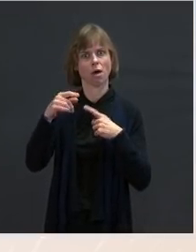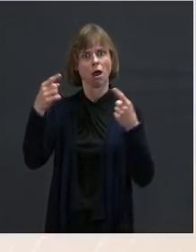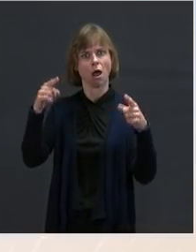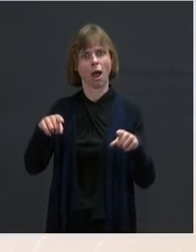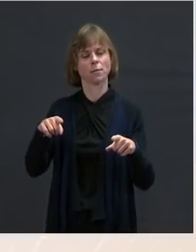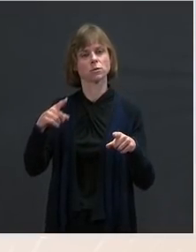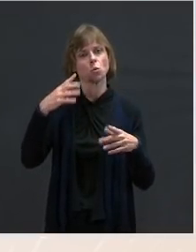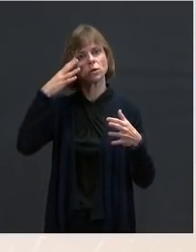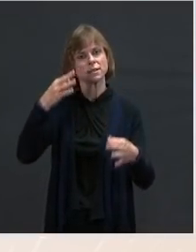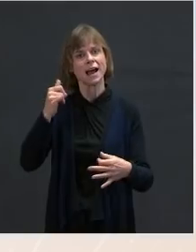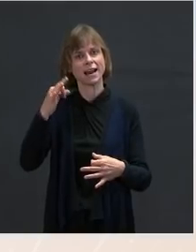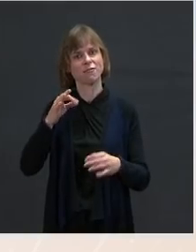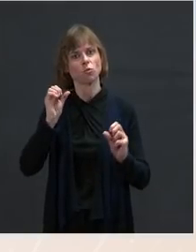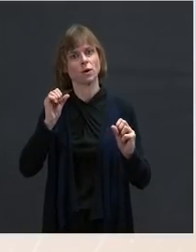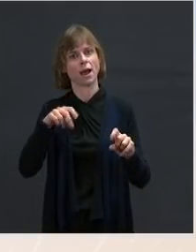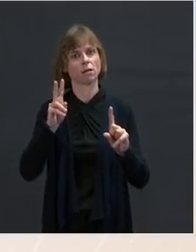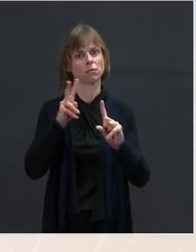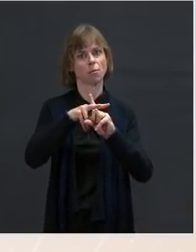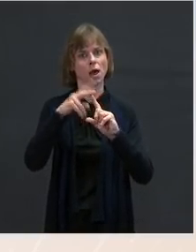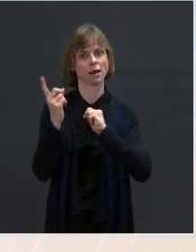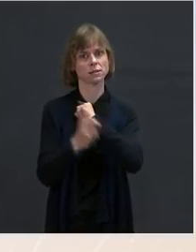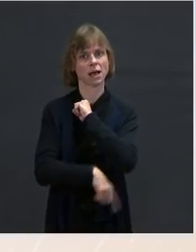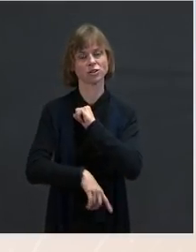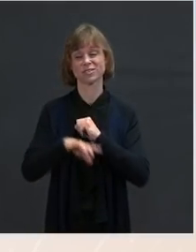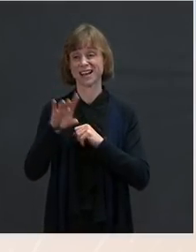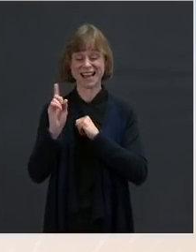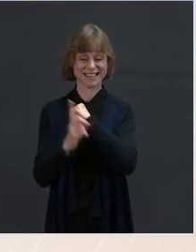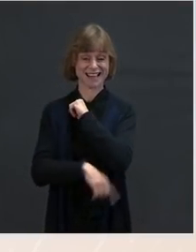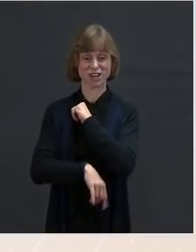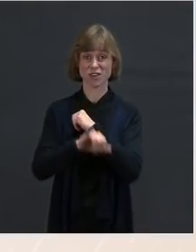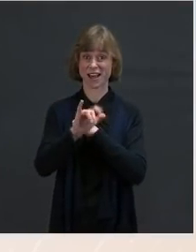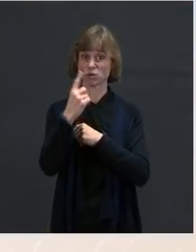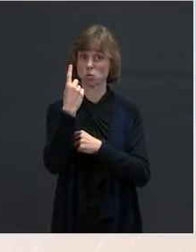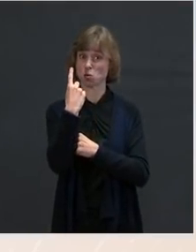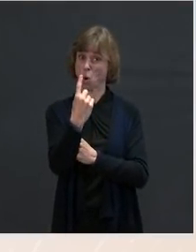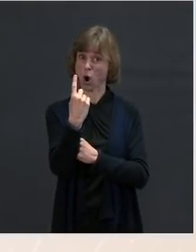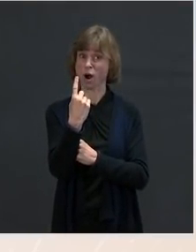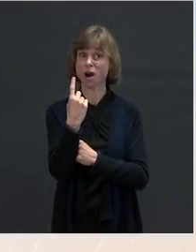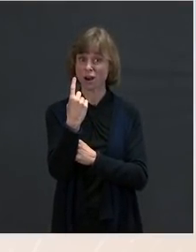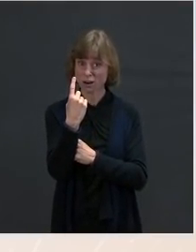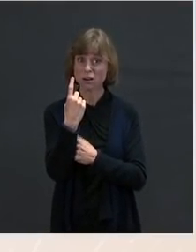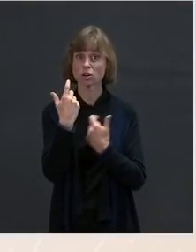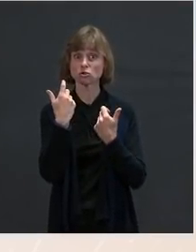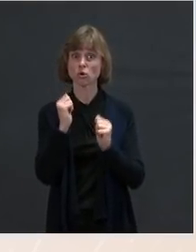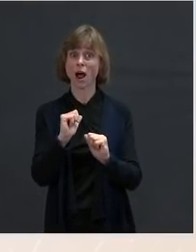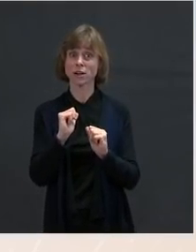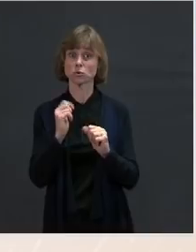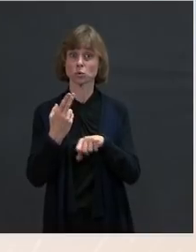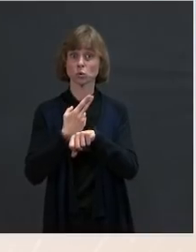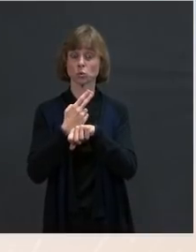And sanctions are only one of many important tools to ensure energy security. So we're also going to work with our allies and partners